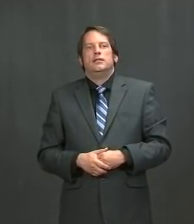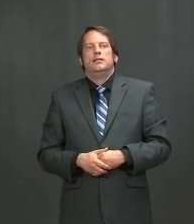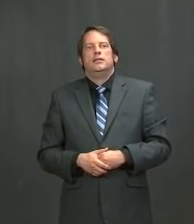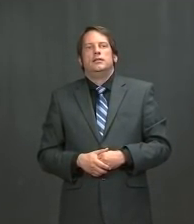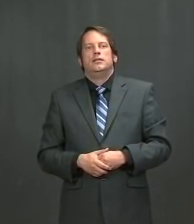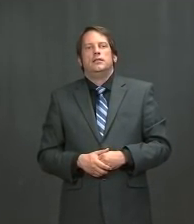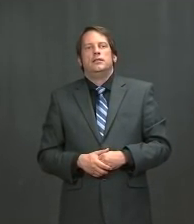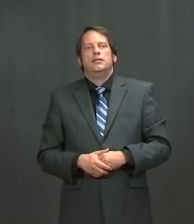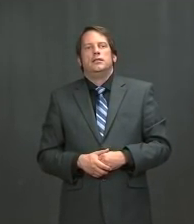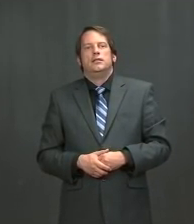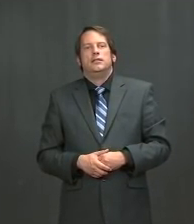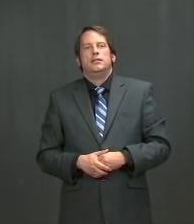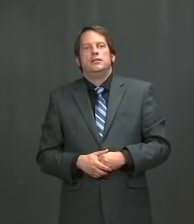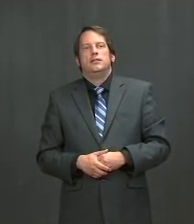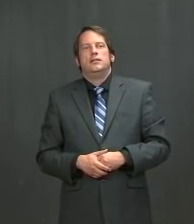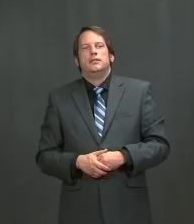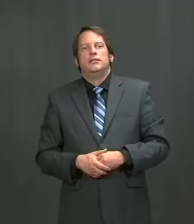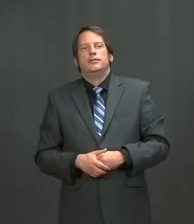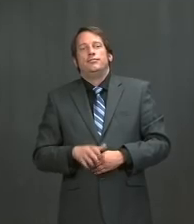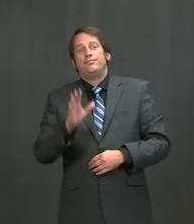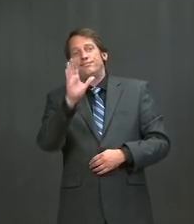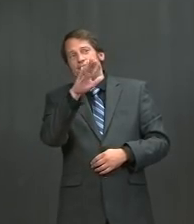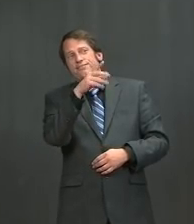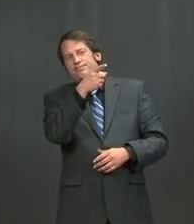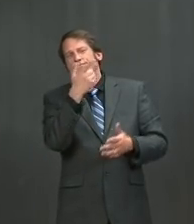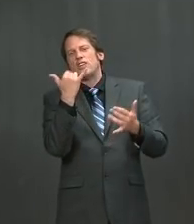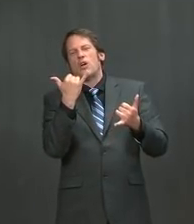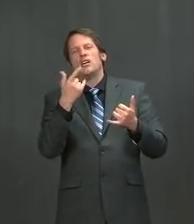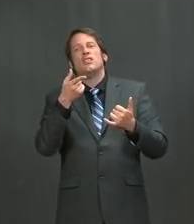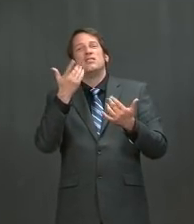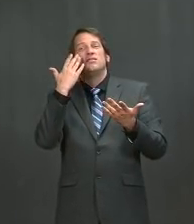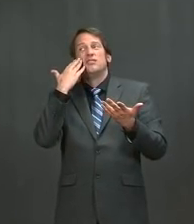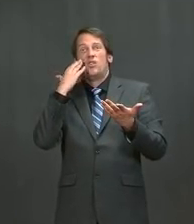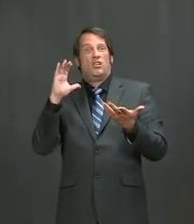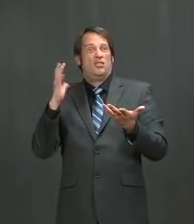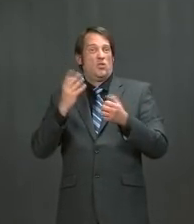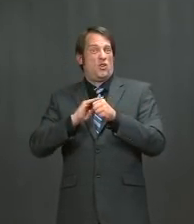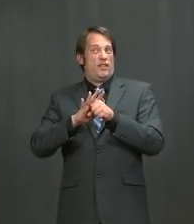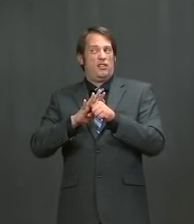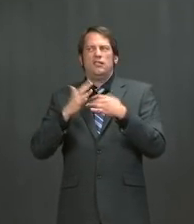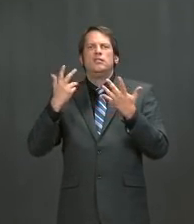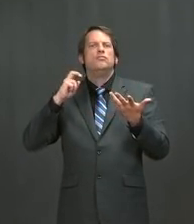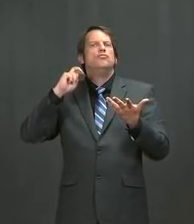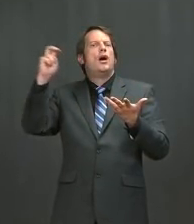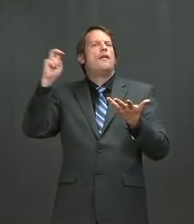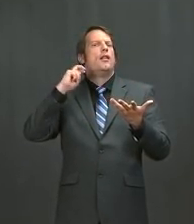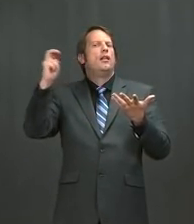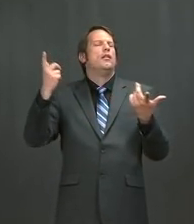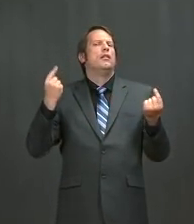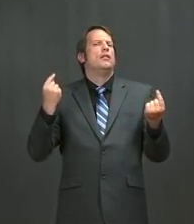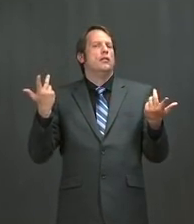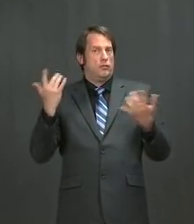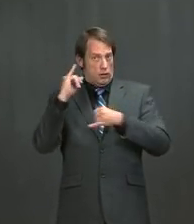The Press: Is the administration considering loosening some international travel restriction? Ms. Psaki: I don't have anything to predict on that front.